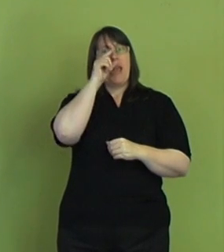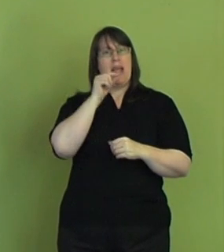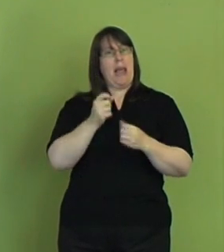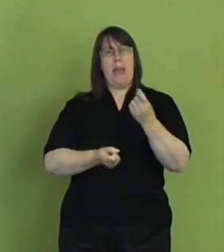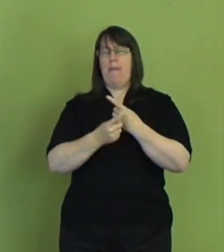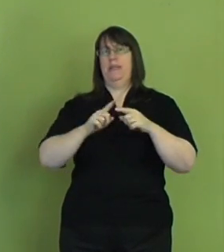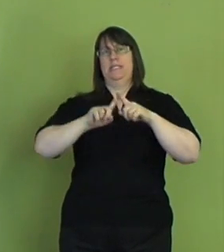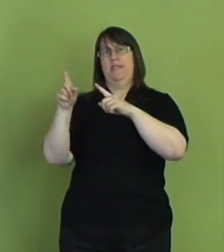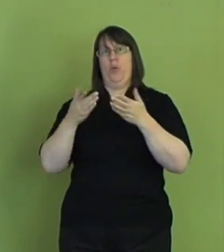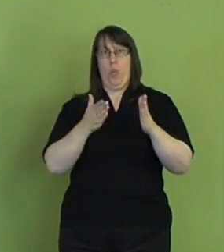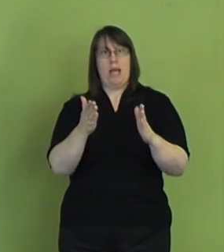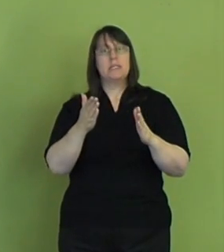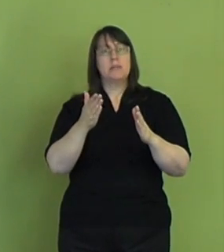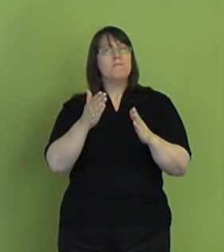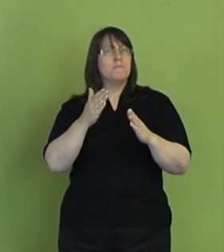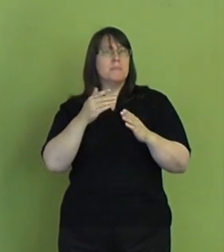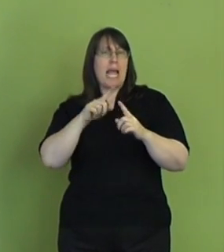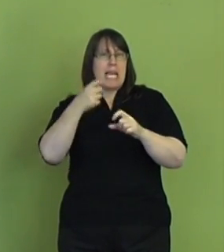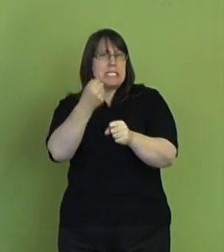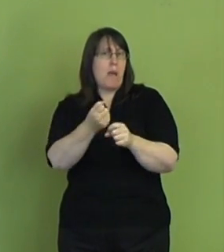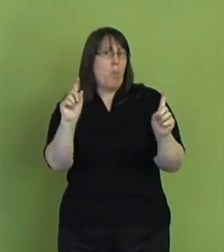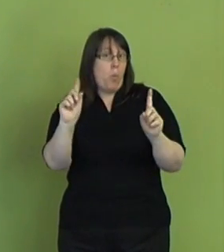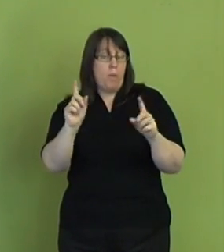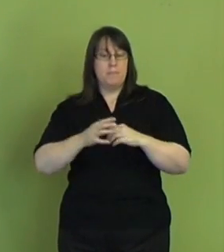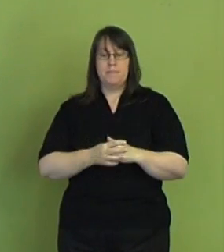So some common examples of these are things like